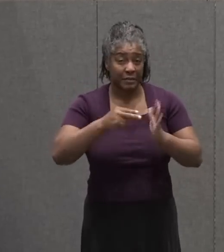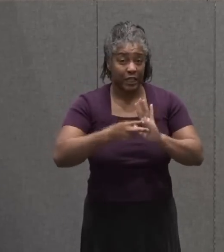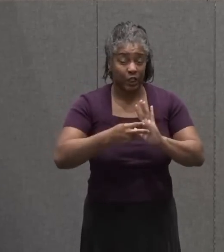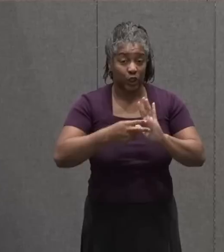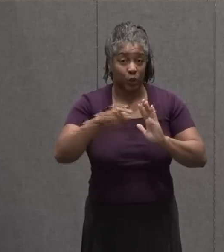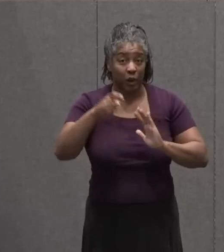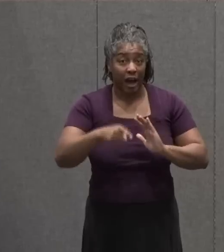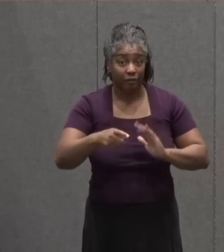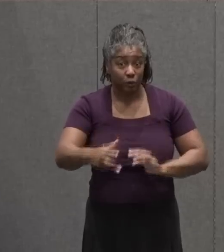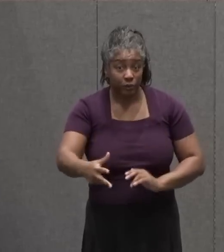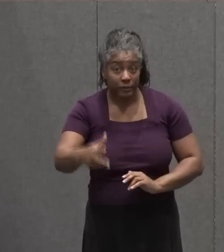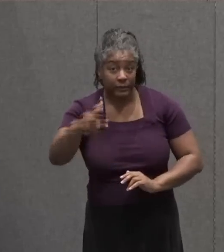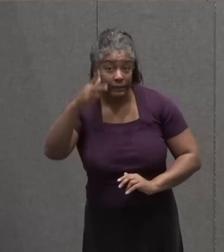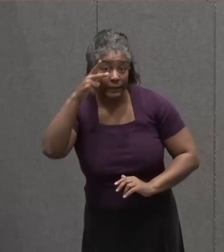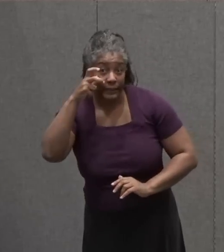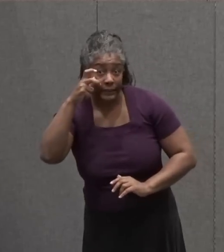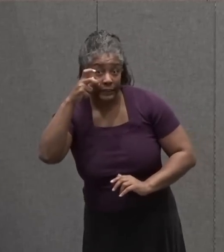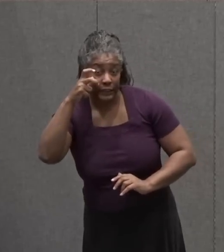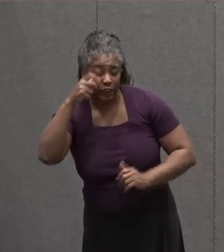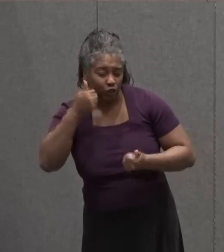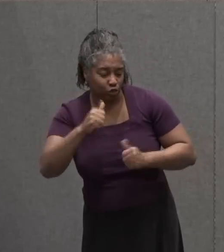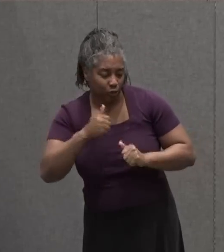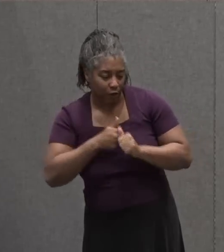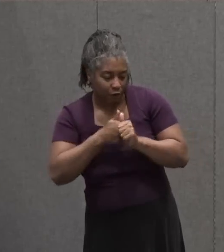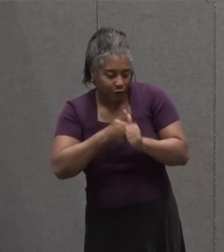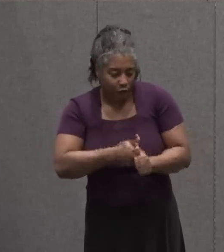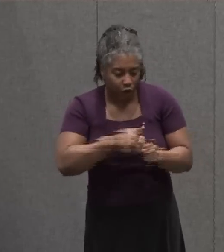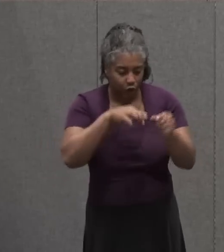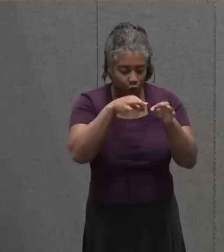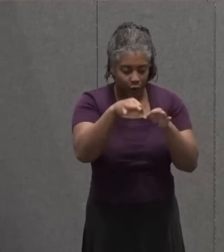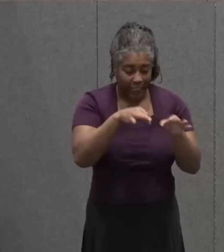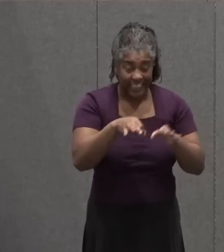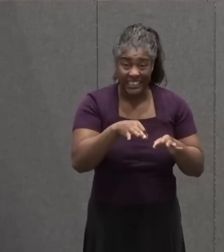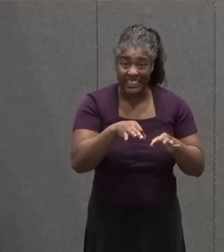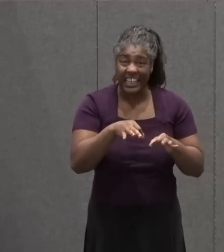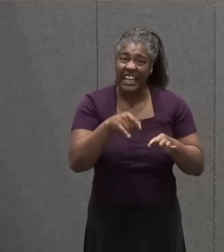follow directions and not give up when something is hard to do.